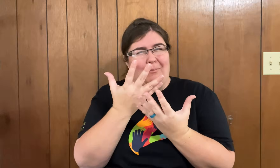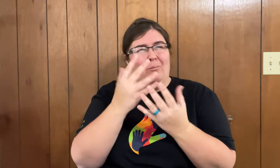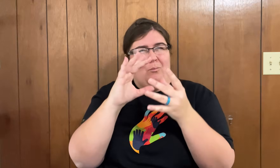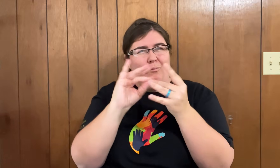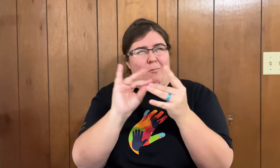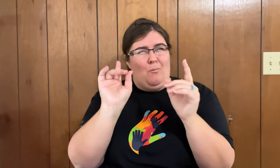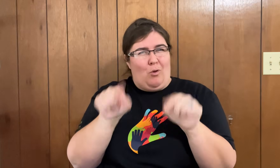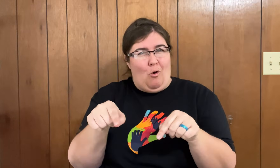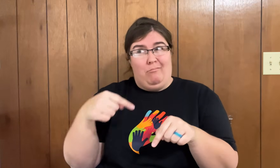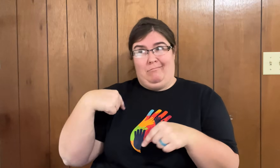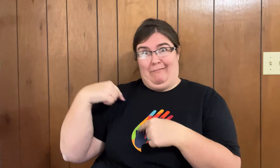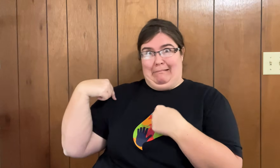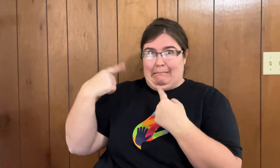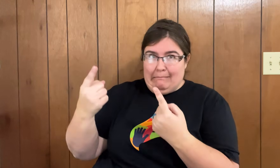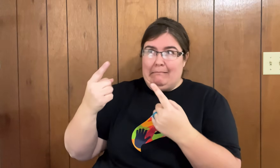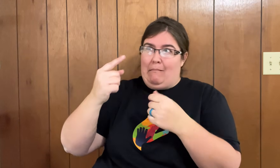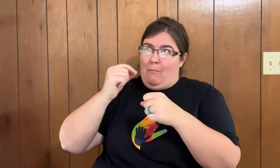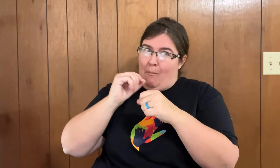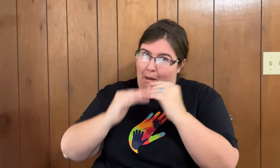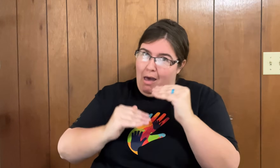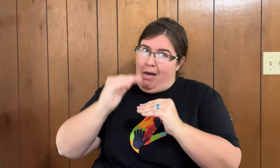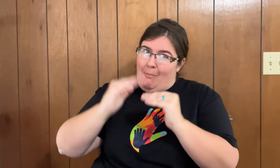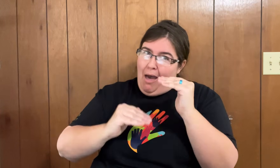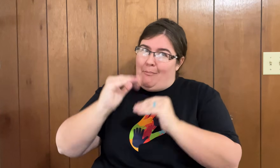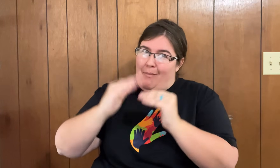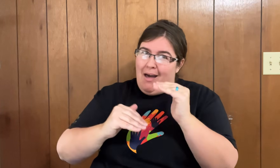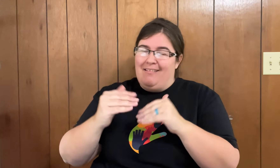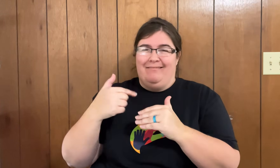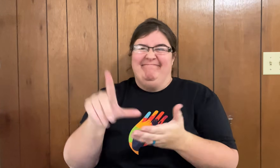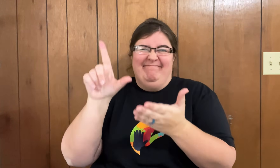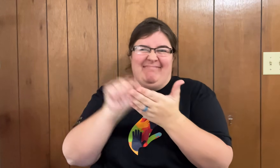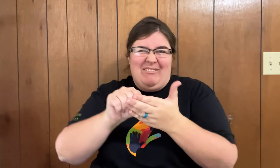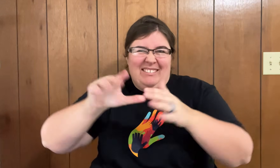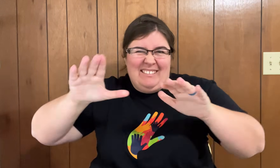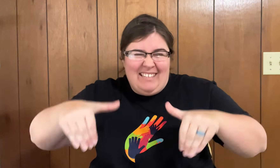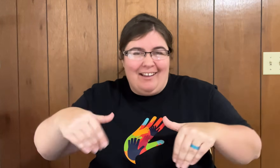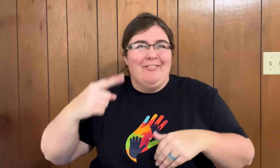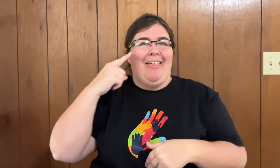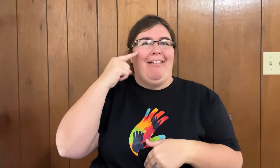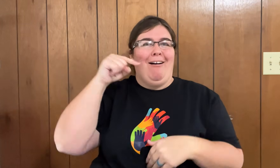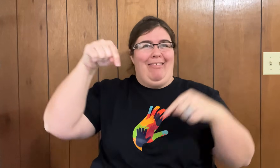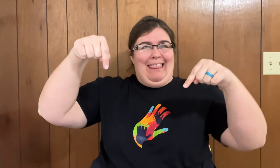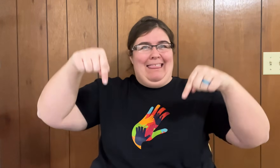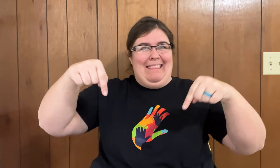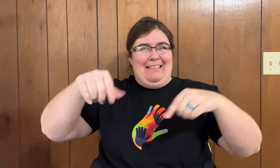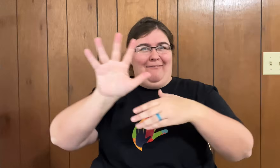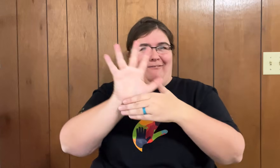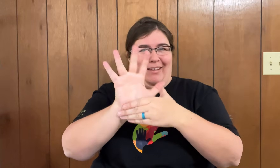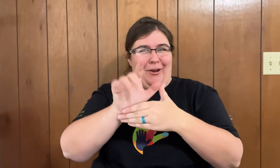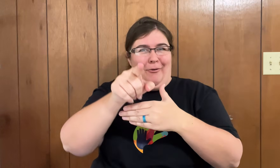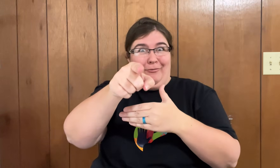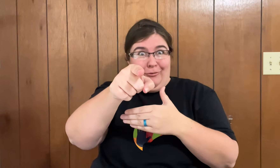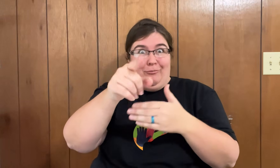please let me know in the comments below. I've been building it for some time now but haven't published it yet so I thought this video